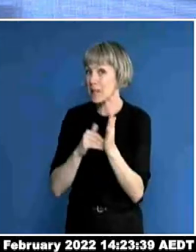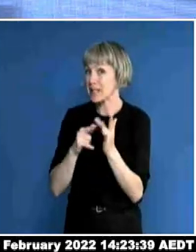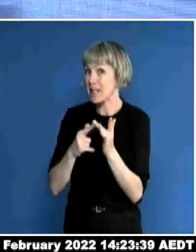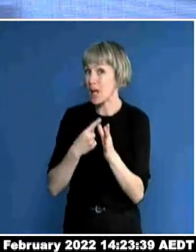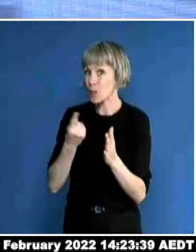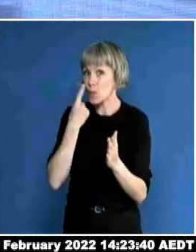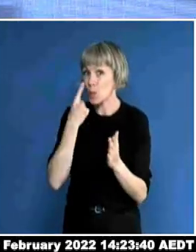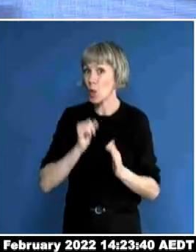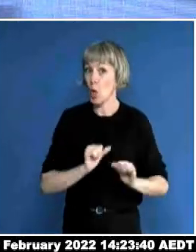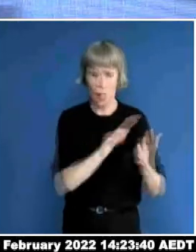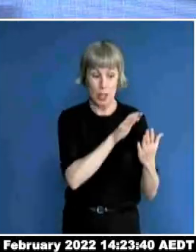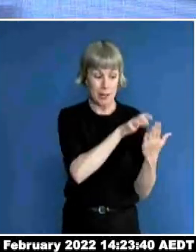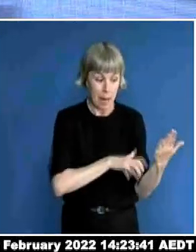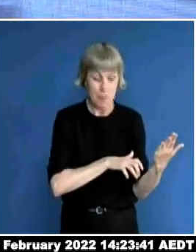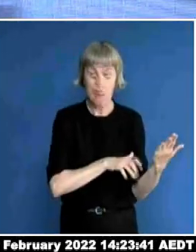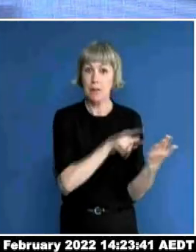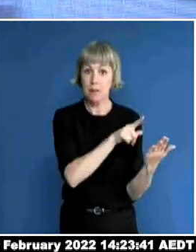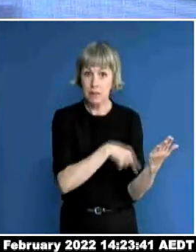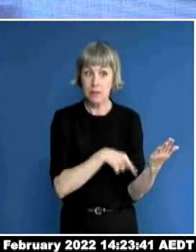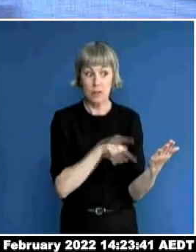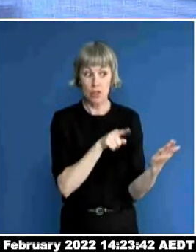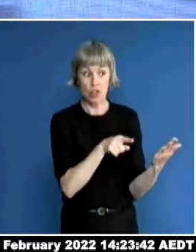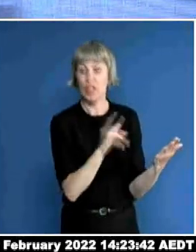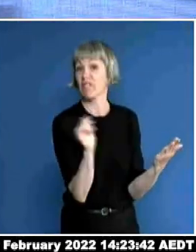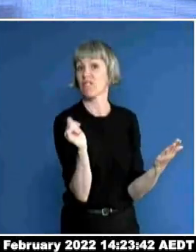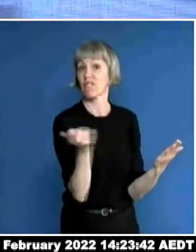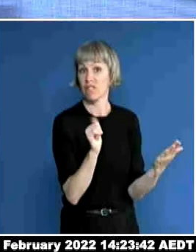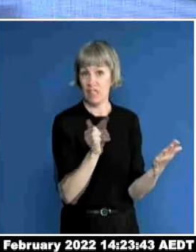She has said that the contents of her statement are true.